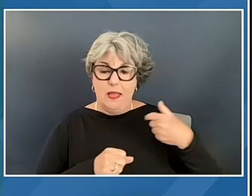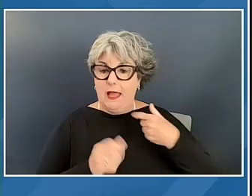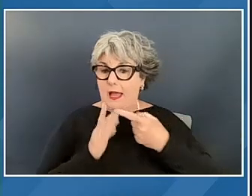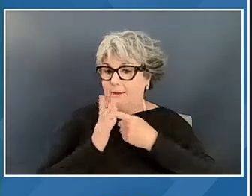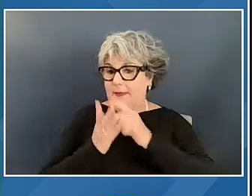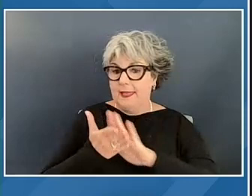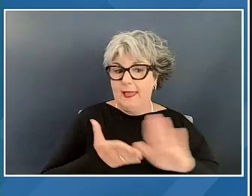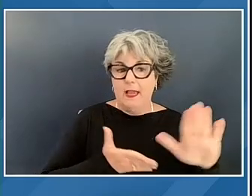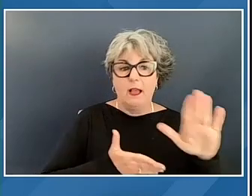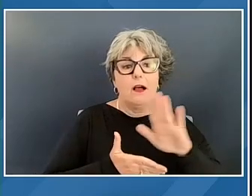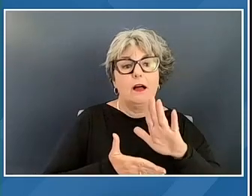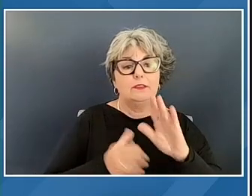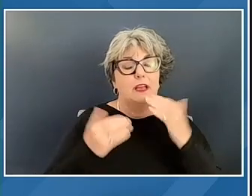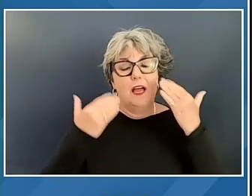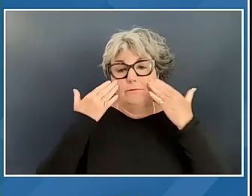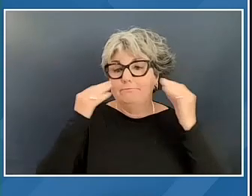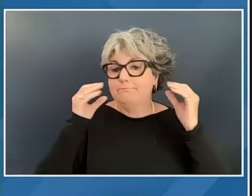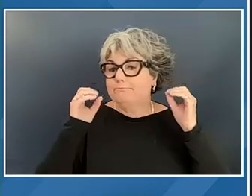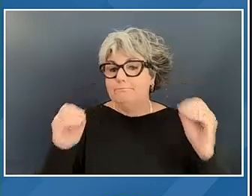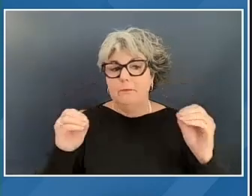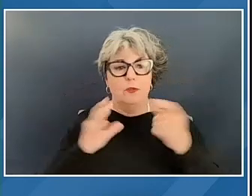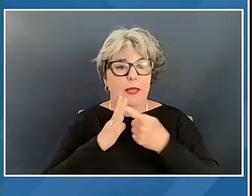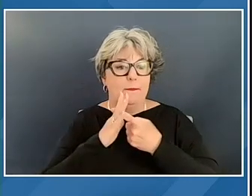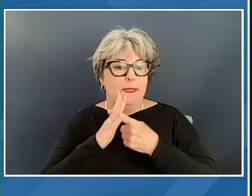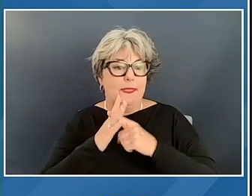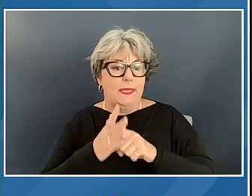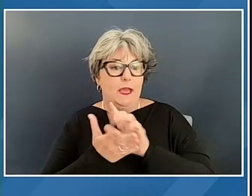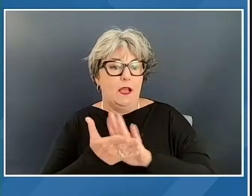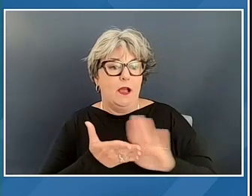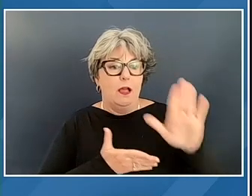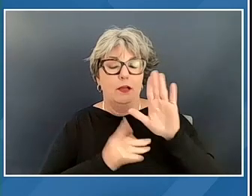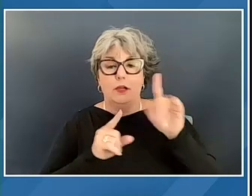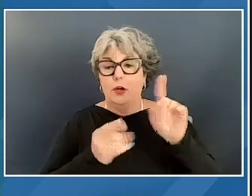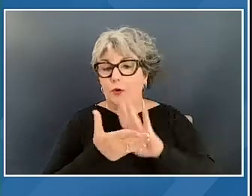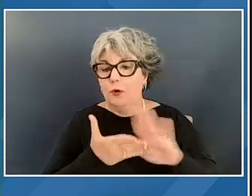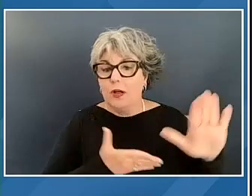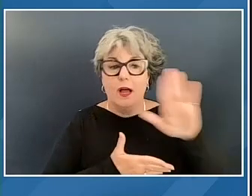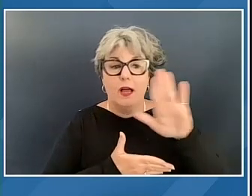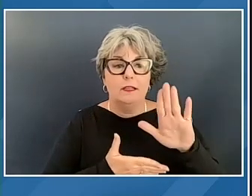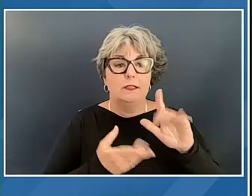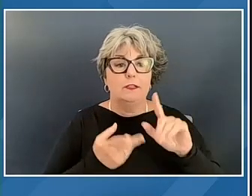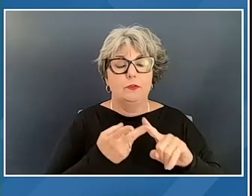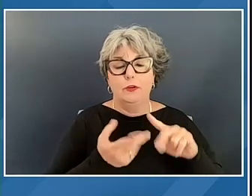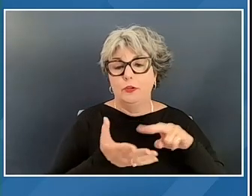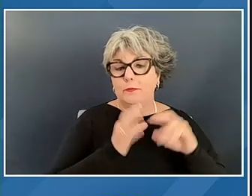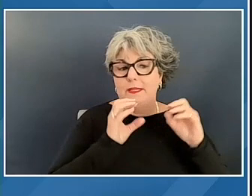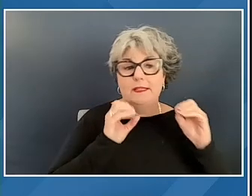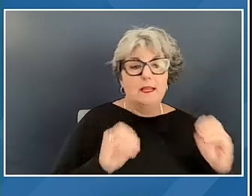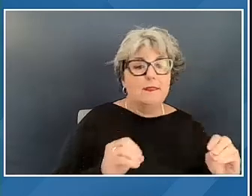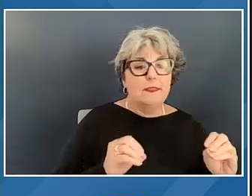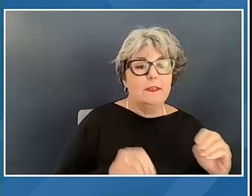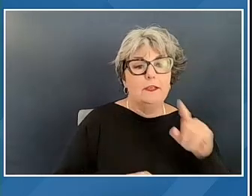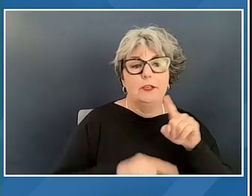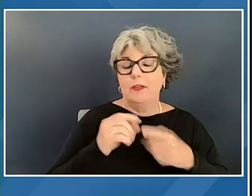nothing. When I entered, it was, you go to college or you're going to amount to nothing, you won't be able to get a good job. You won't be able to do anything like